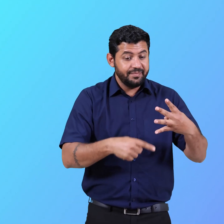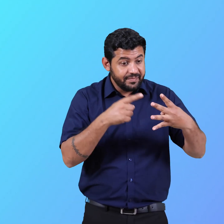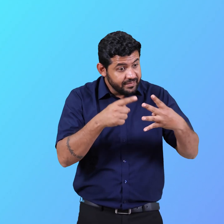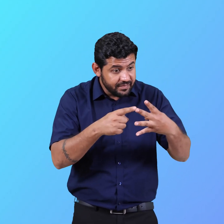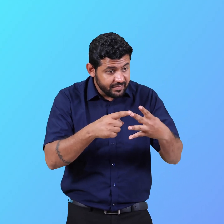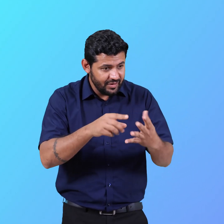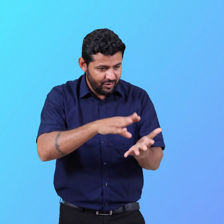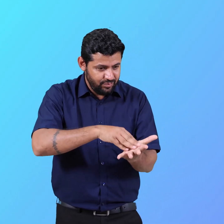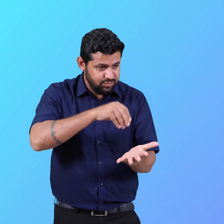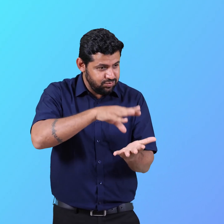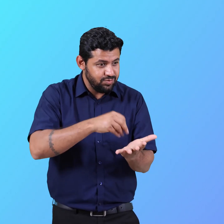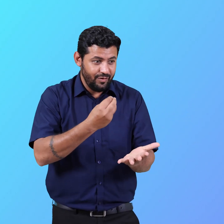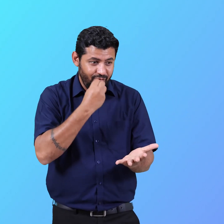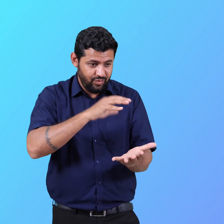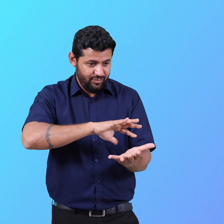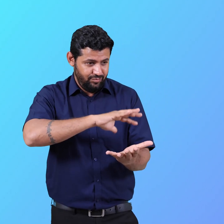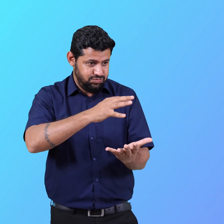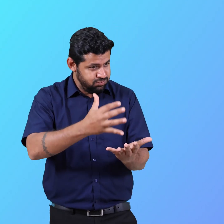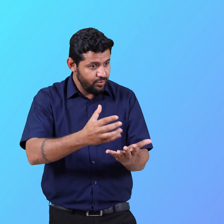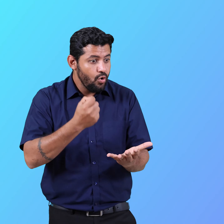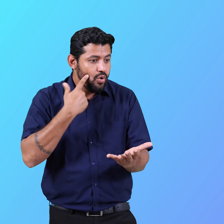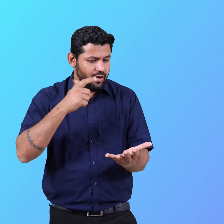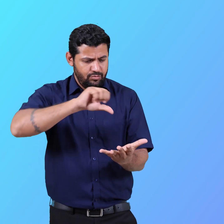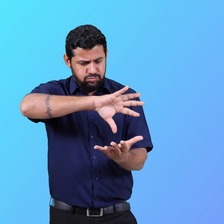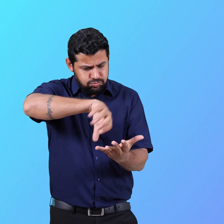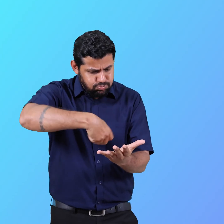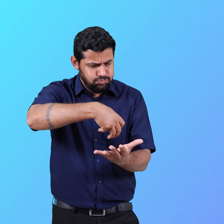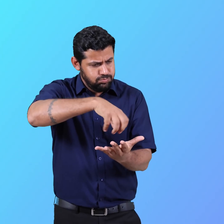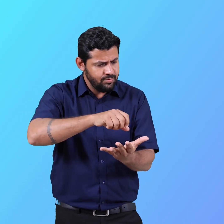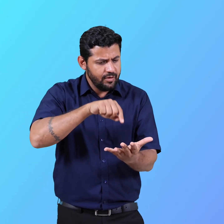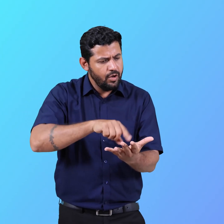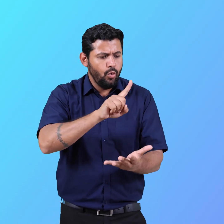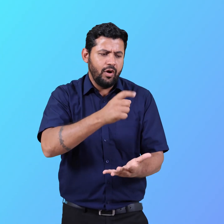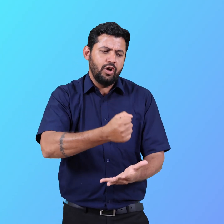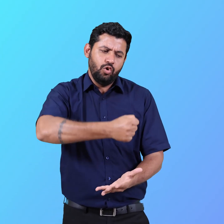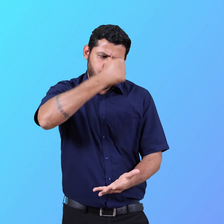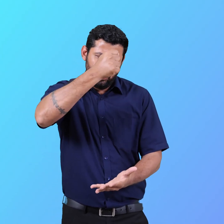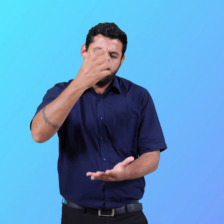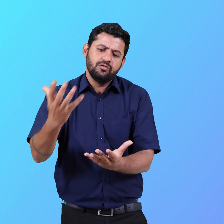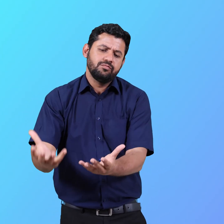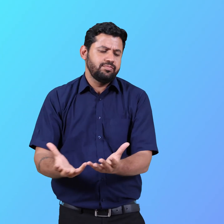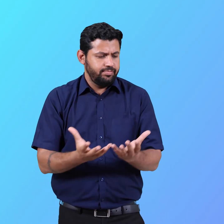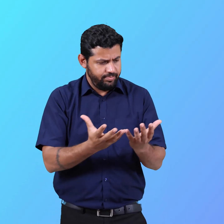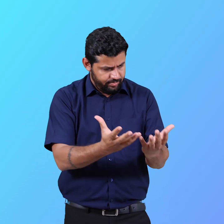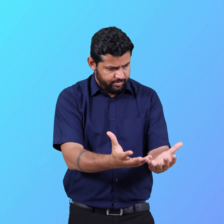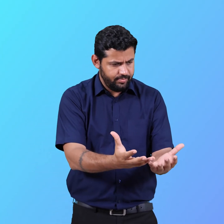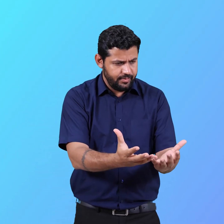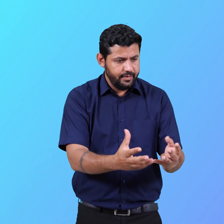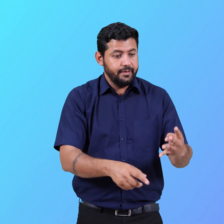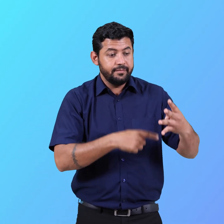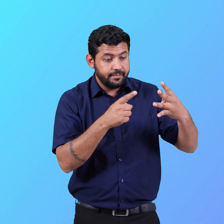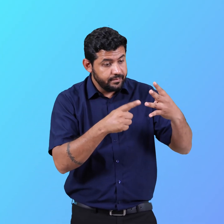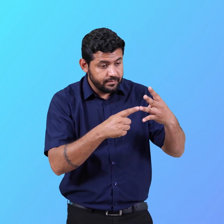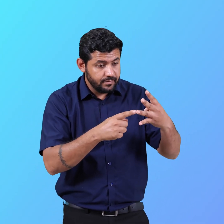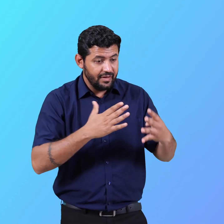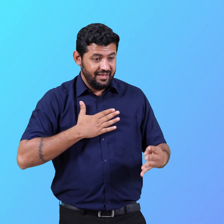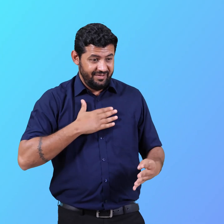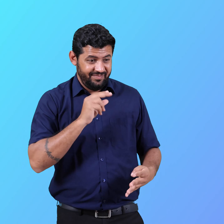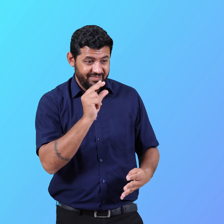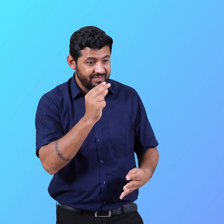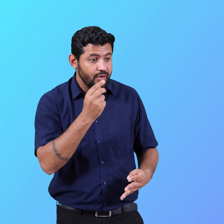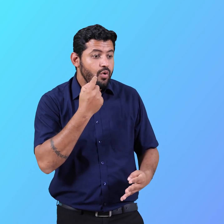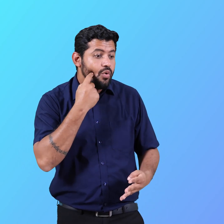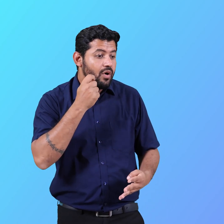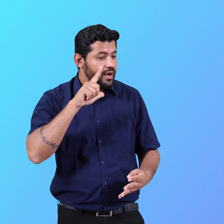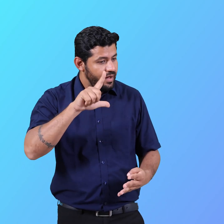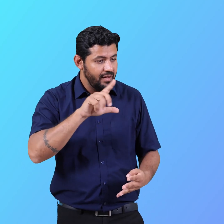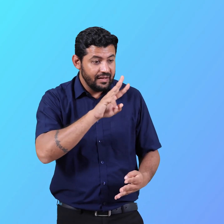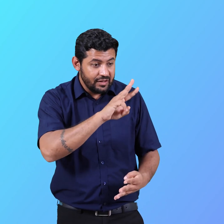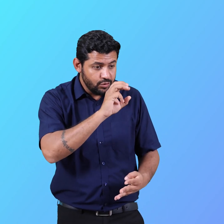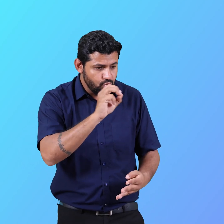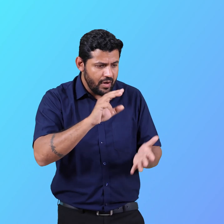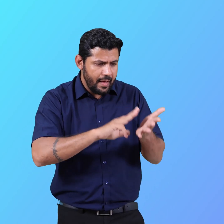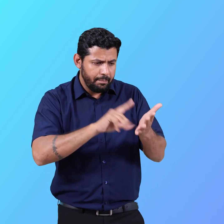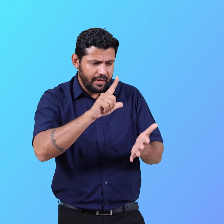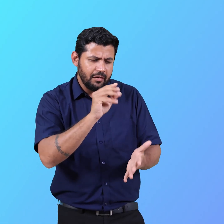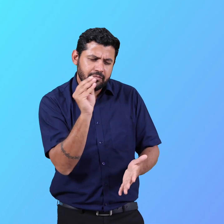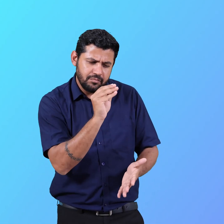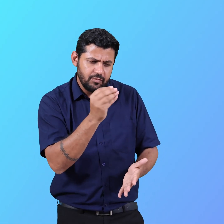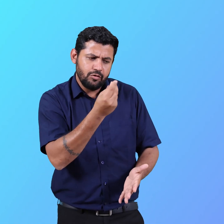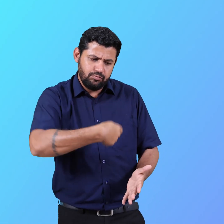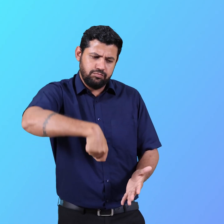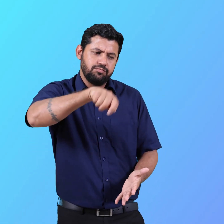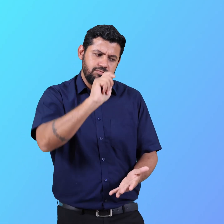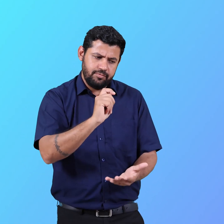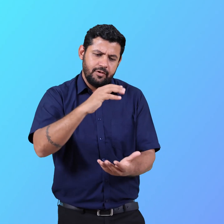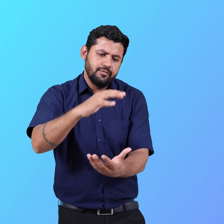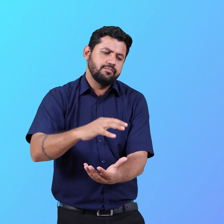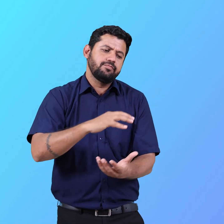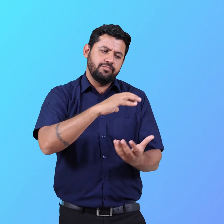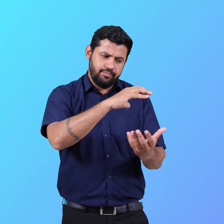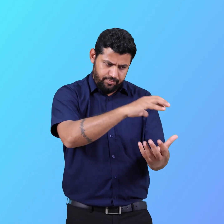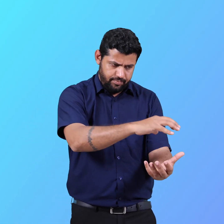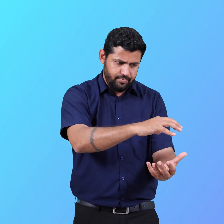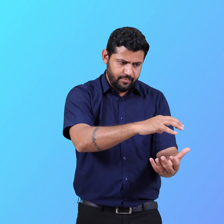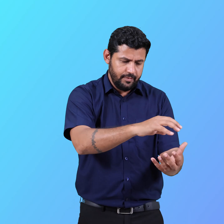The poor person must take one kilogramme of fine flour mixed with oil. This flour will be used for a grain offering. The poor person must also take a third of a litre of olive oil